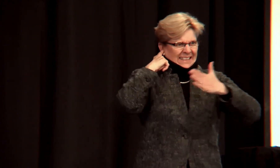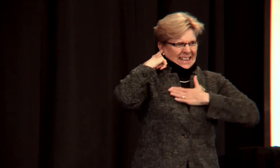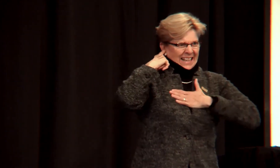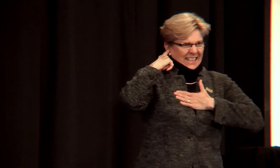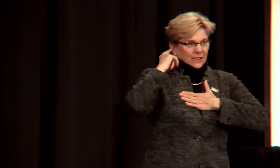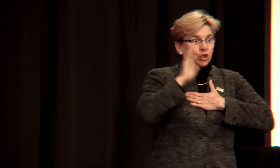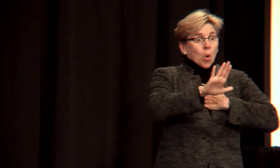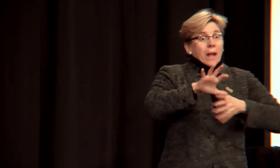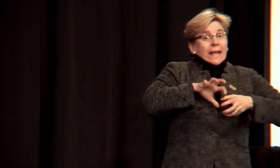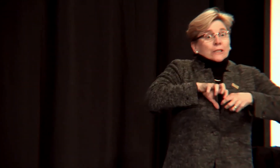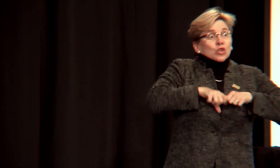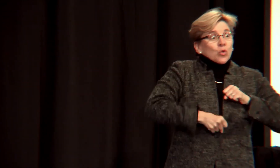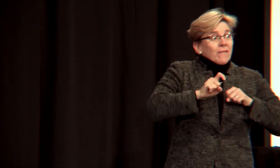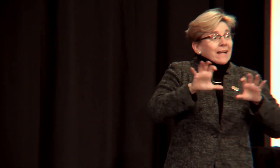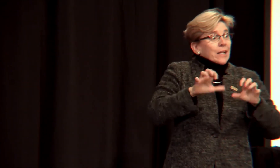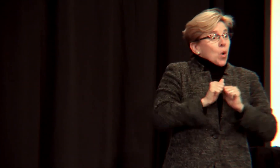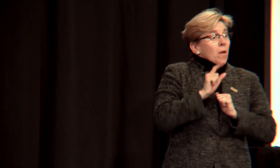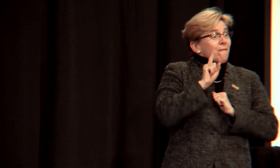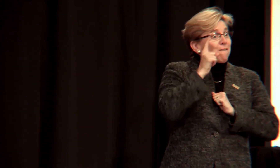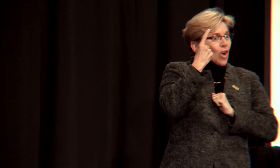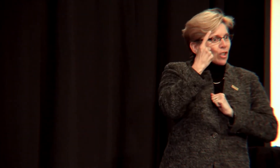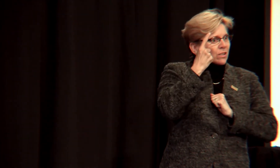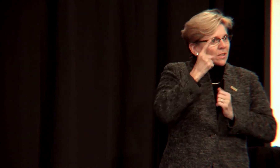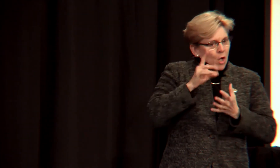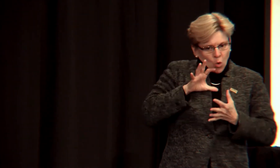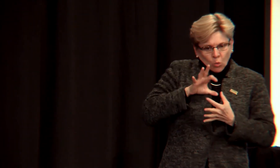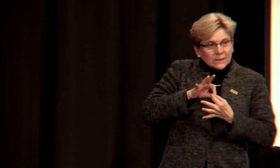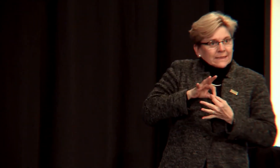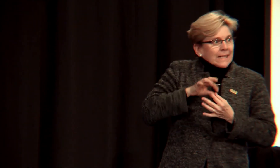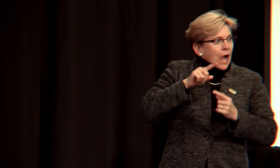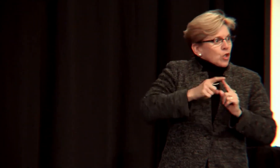That is his orientation to the world and he was grieving when he